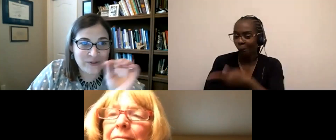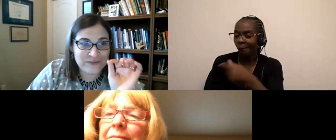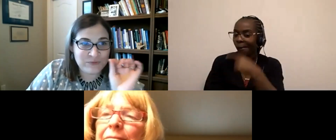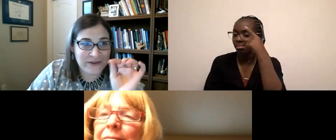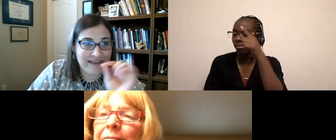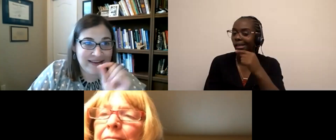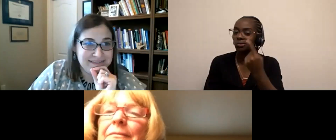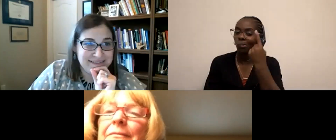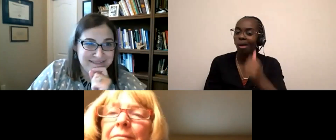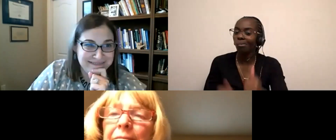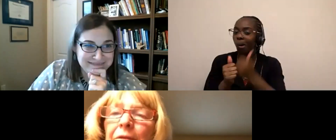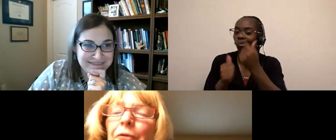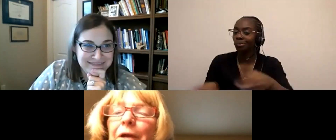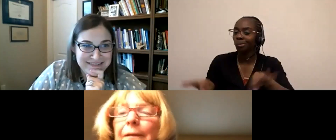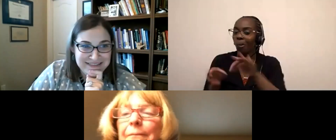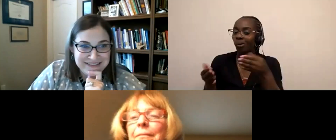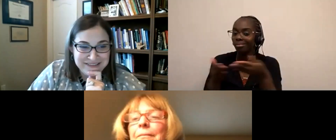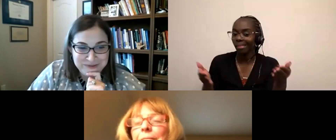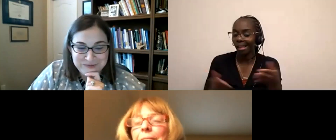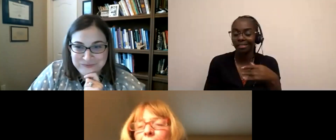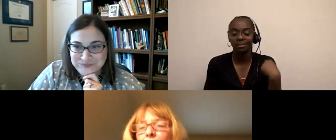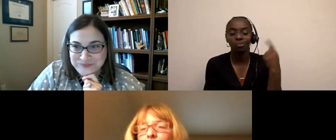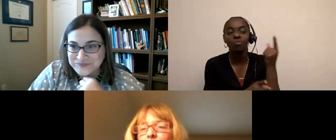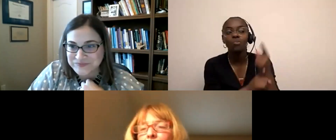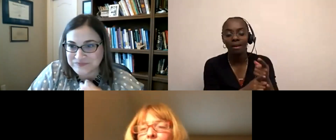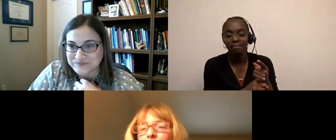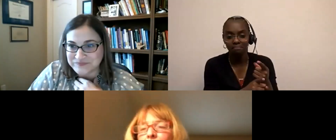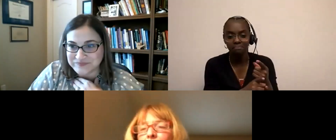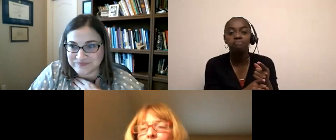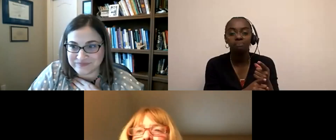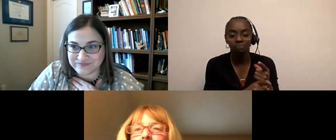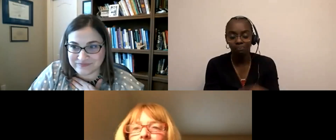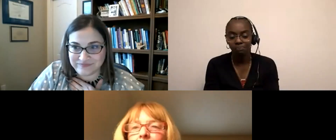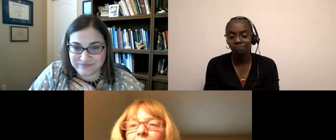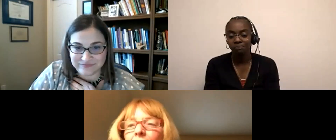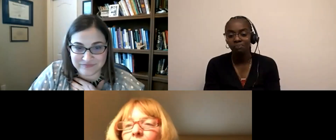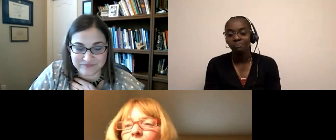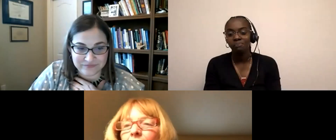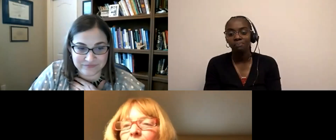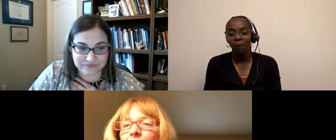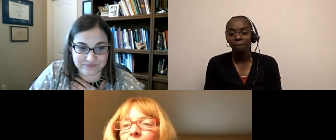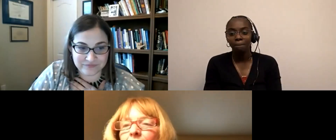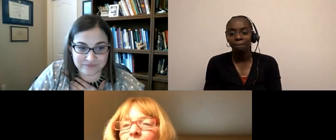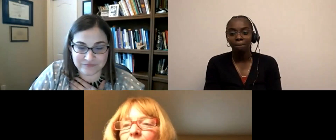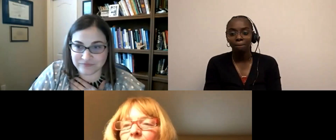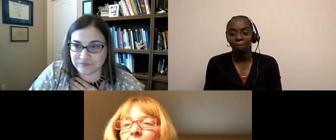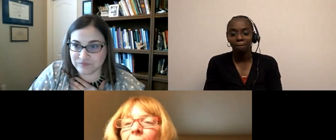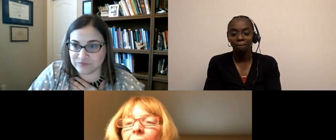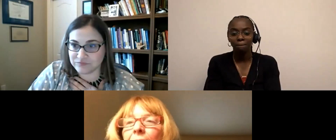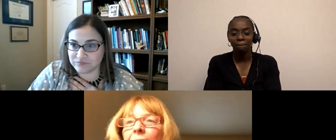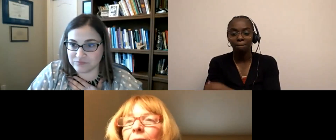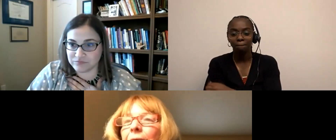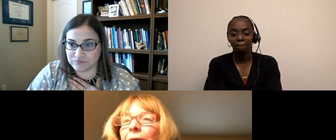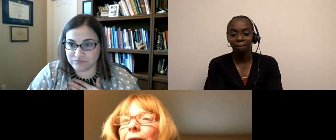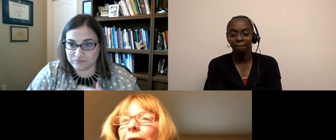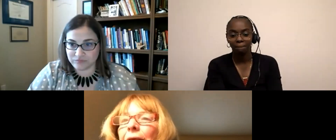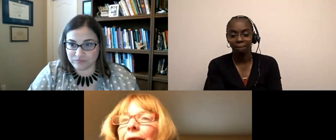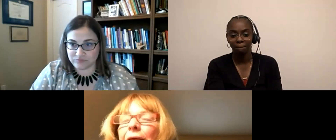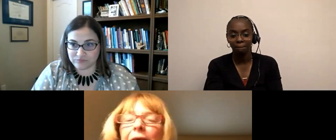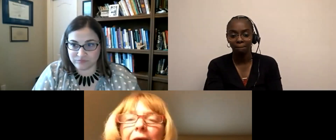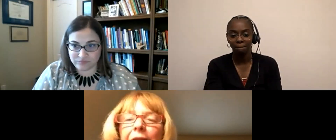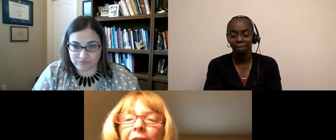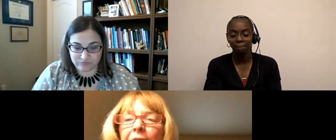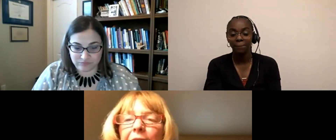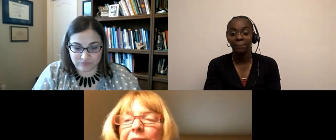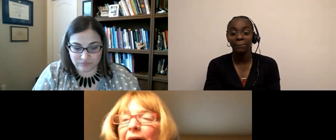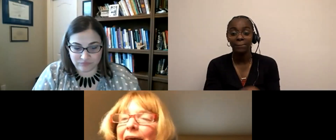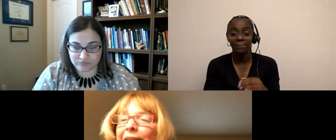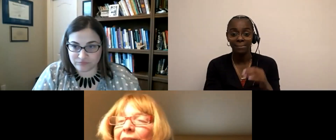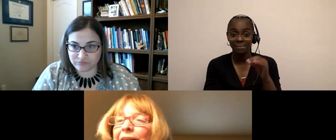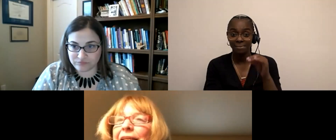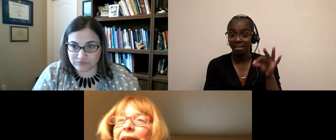OF THE MOST IMPORTANT THINGS. NANCY: RIGHT. AND IF THAT IS THAT, THEN I